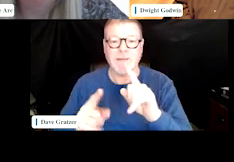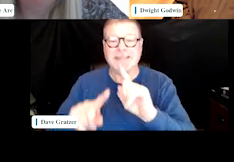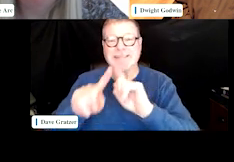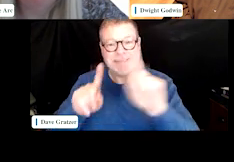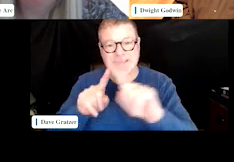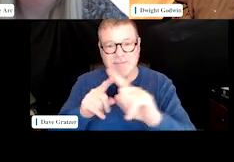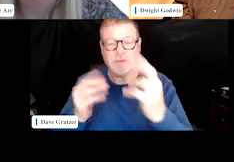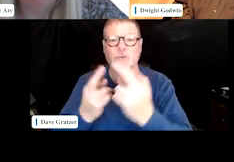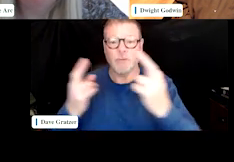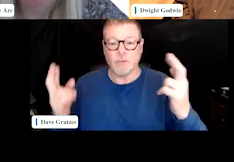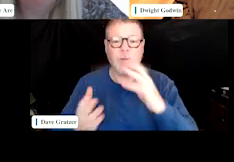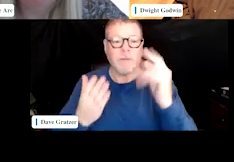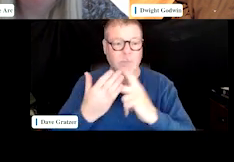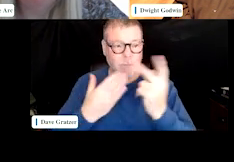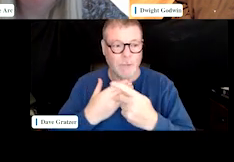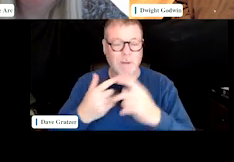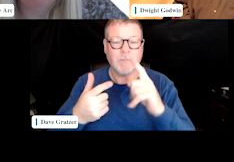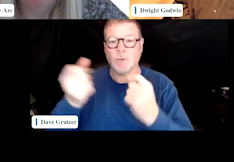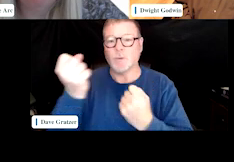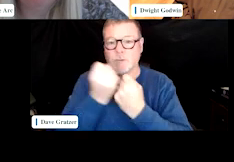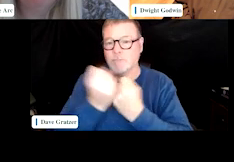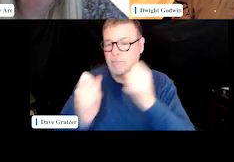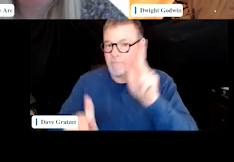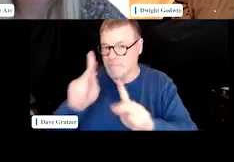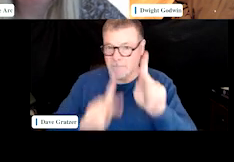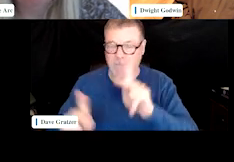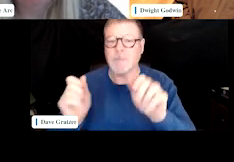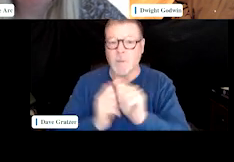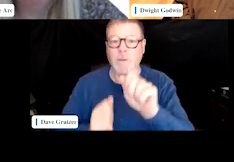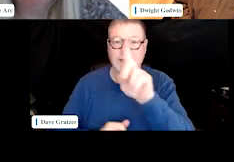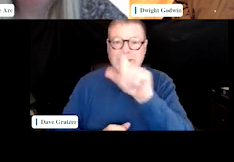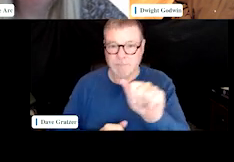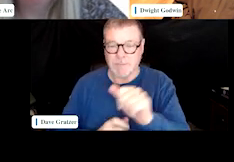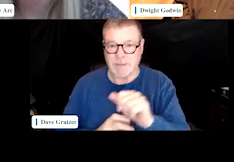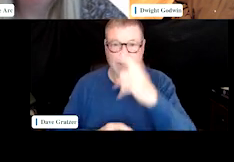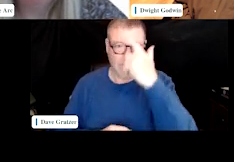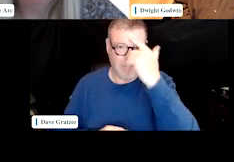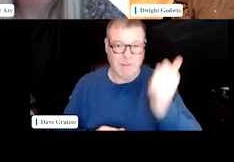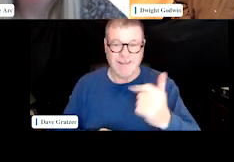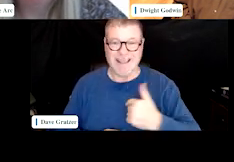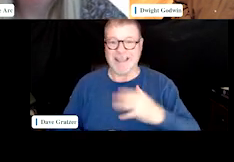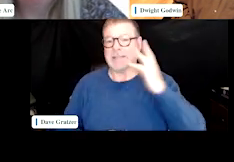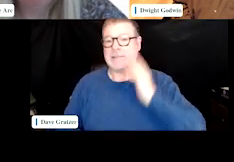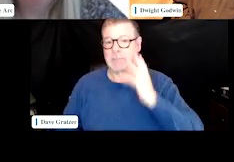and programs to support people with disabilities because I have disabilities.